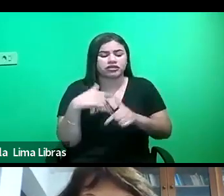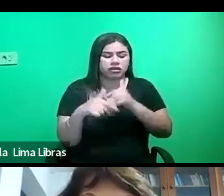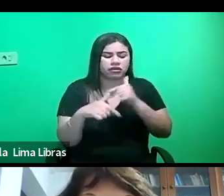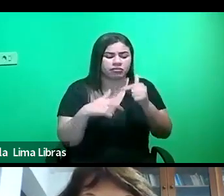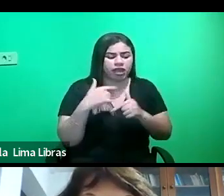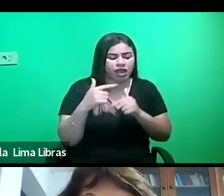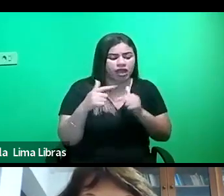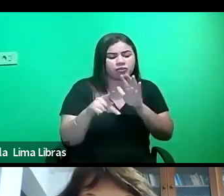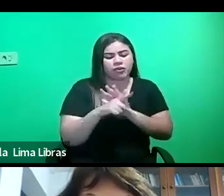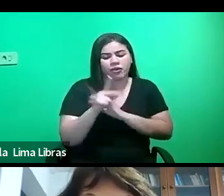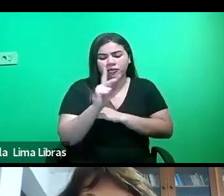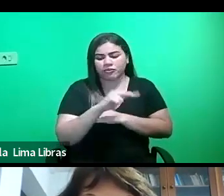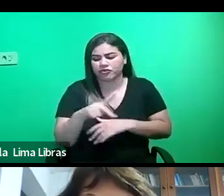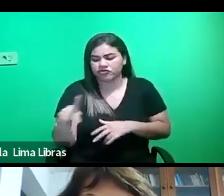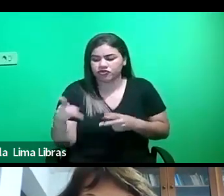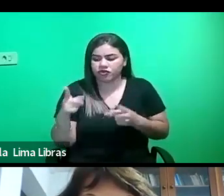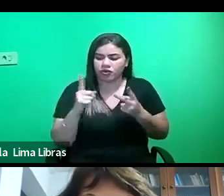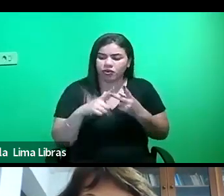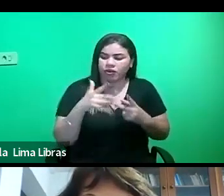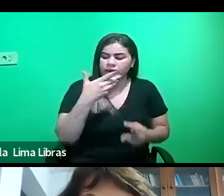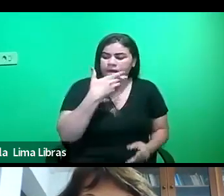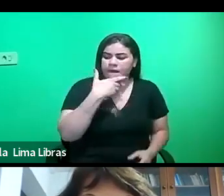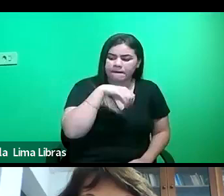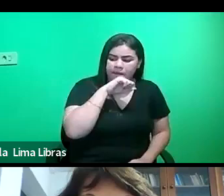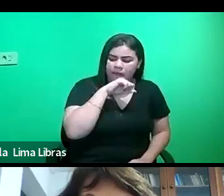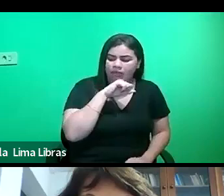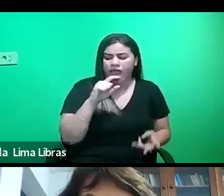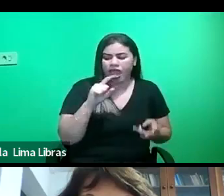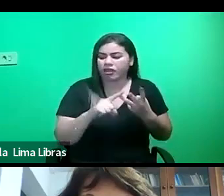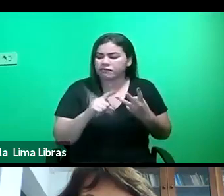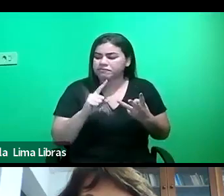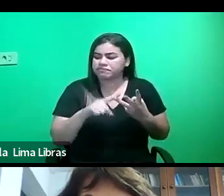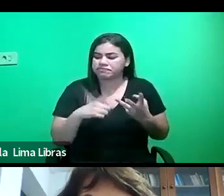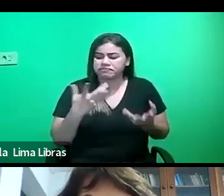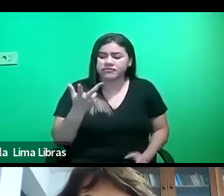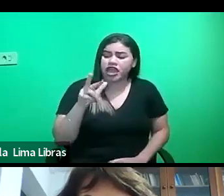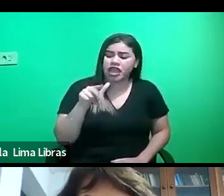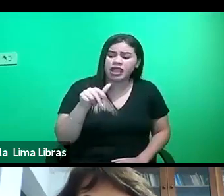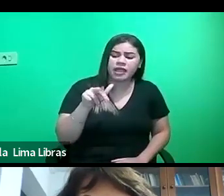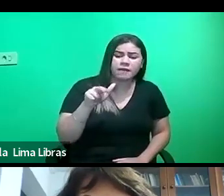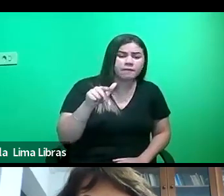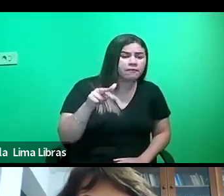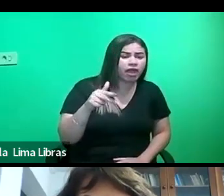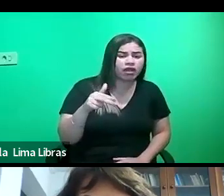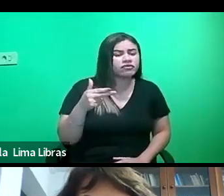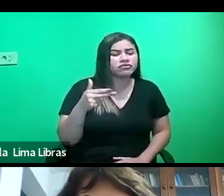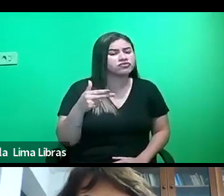teachers, as as parents. ts, as a siblings, and so on ts, as a siblings, and so on, is is all part of f that attempt